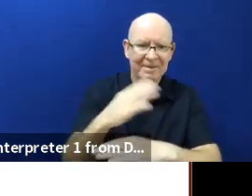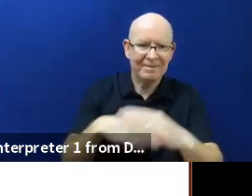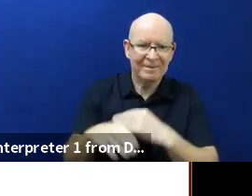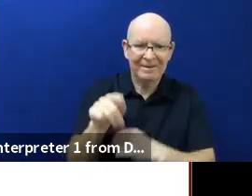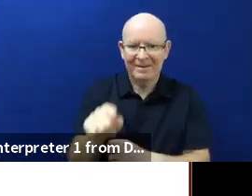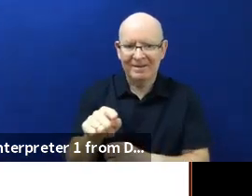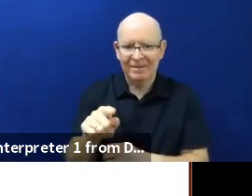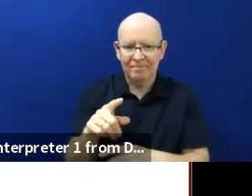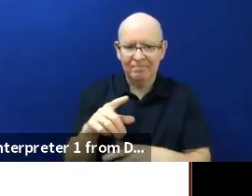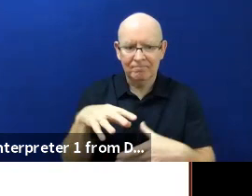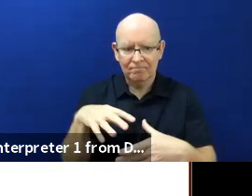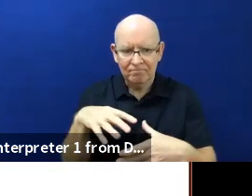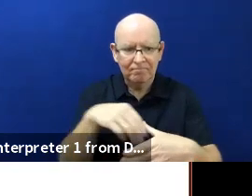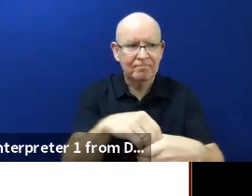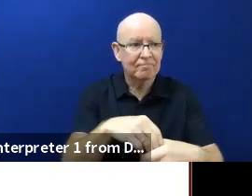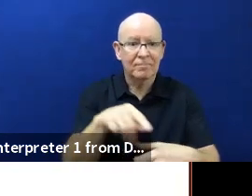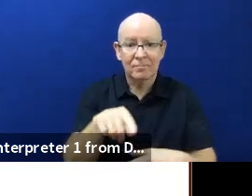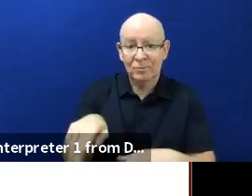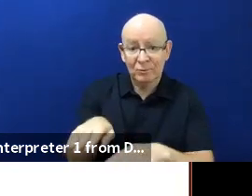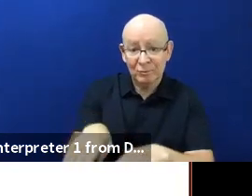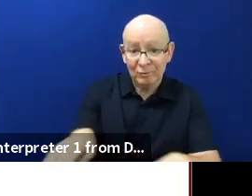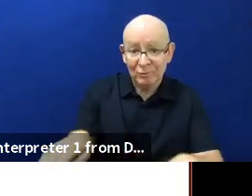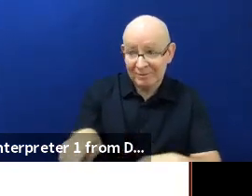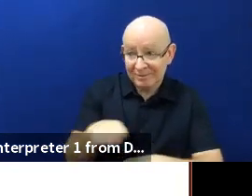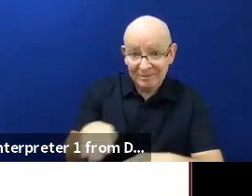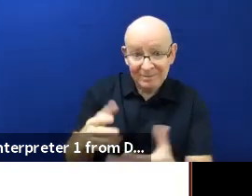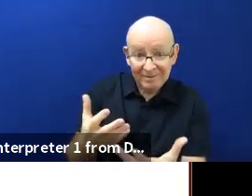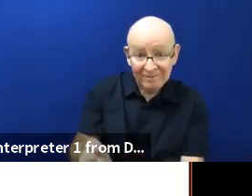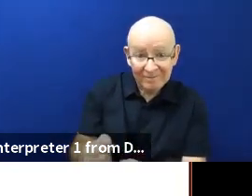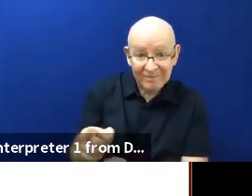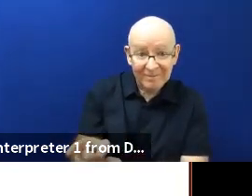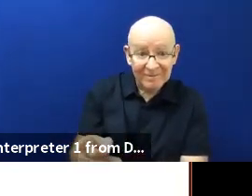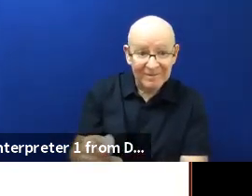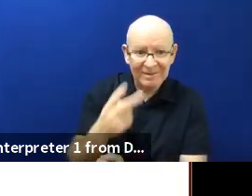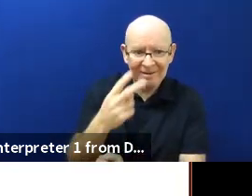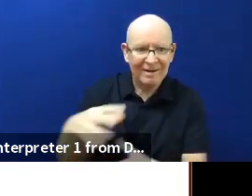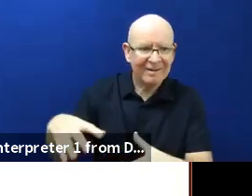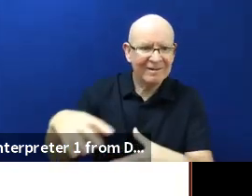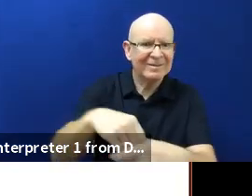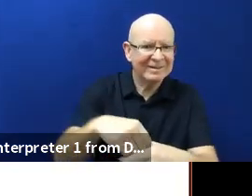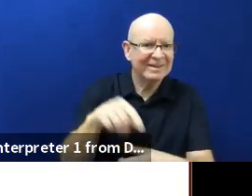identify the needs of services and possibly further support in terms of cash transfer.